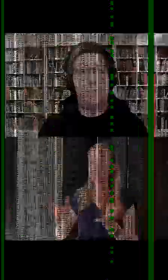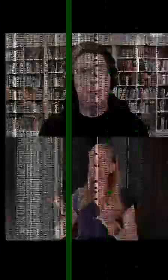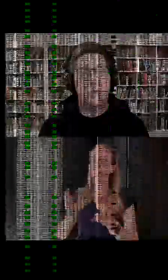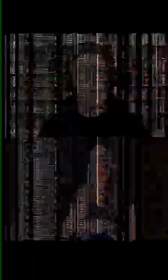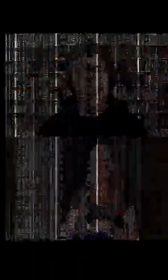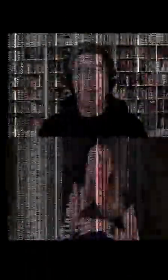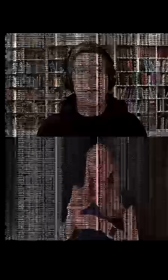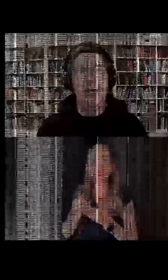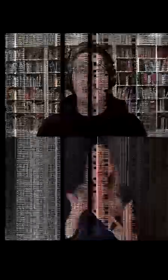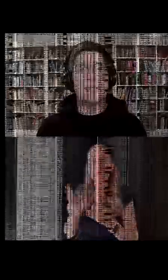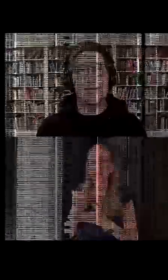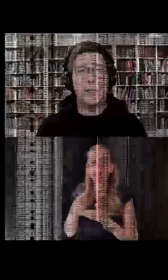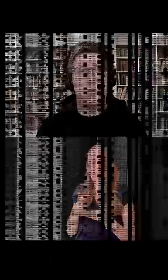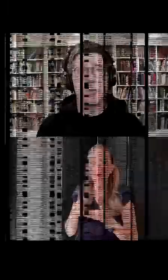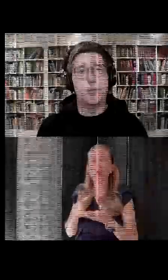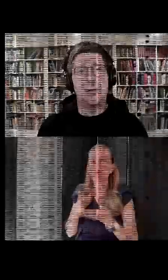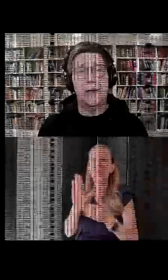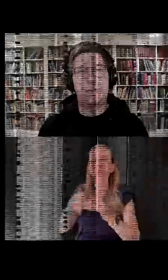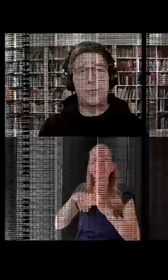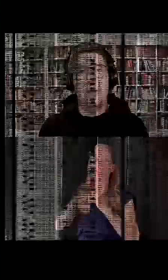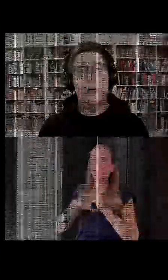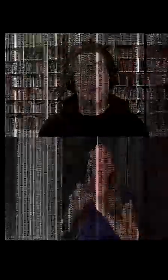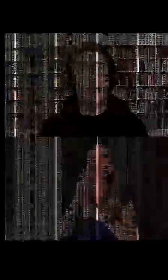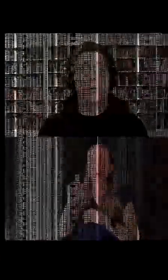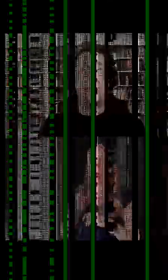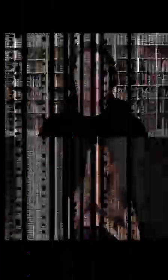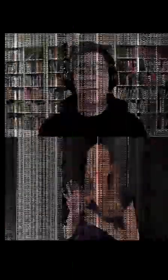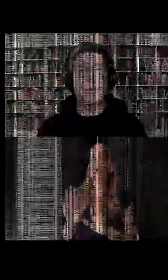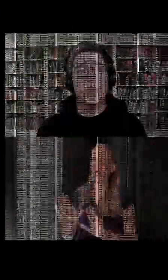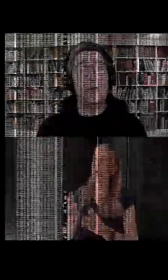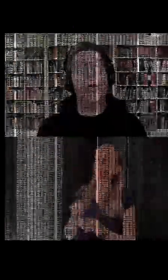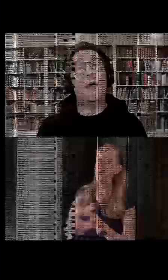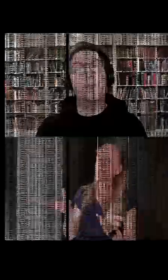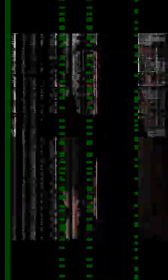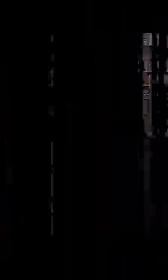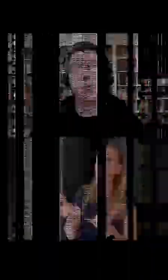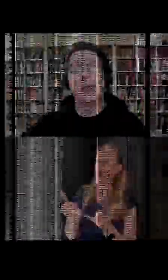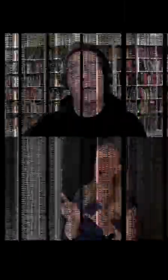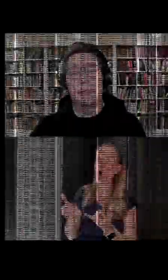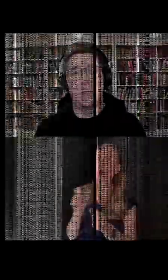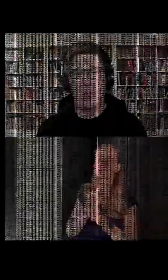future. It is accessible. You don't say we release this, but we are still working on accessibility.